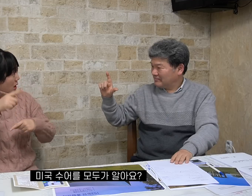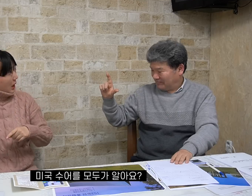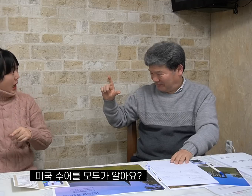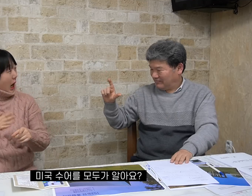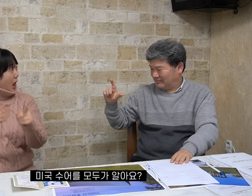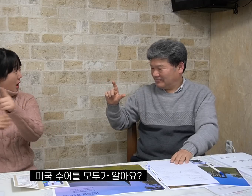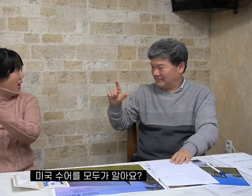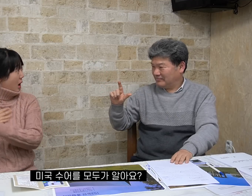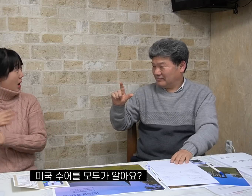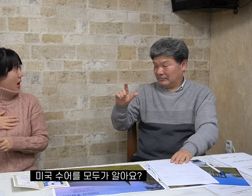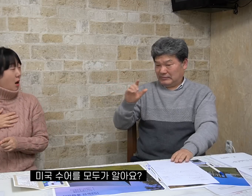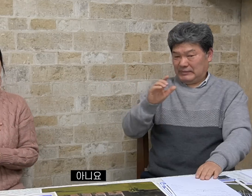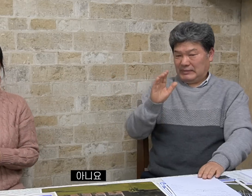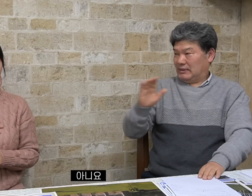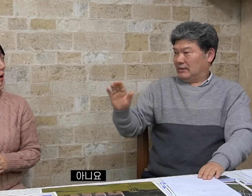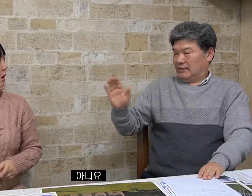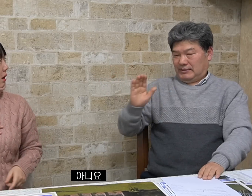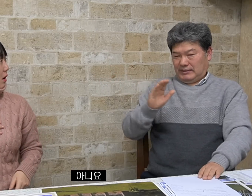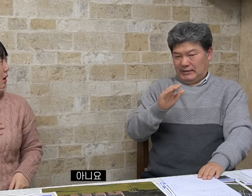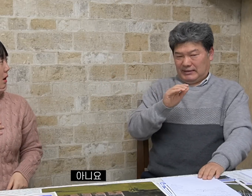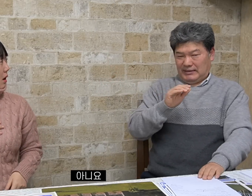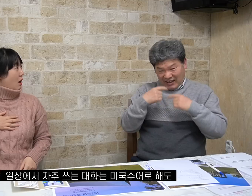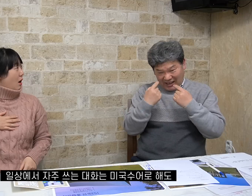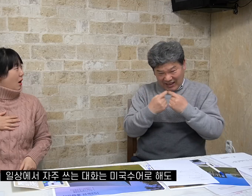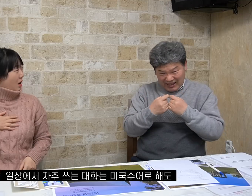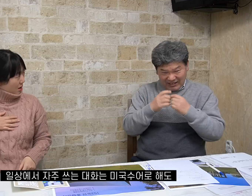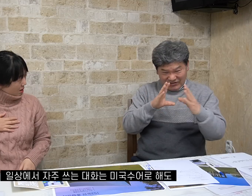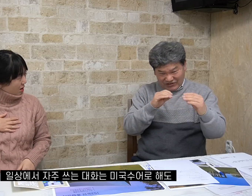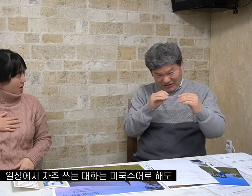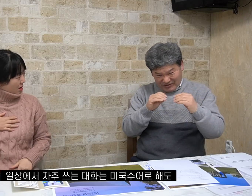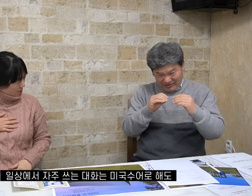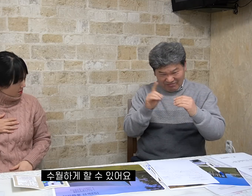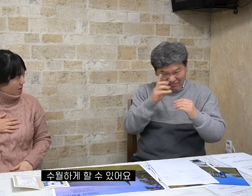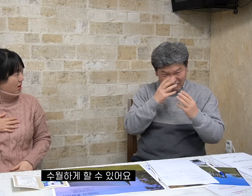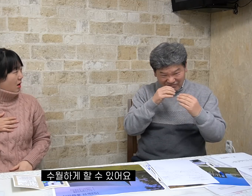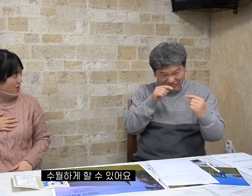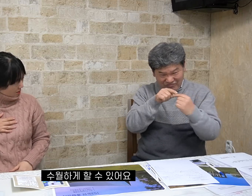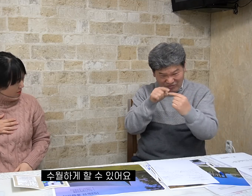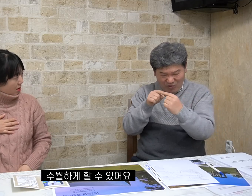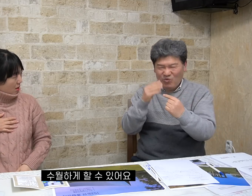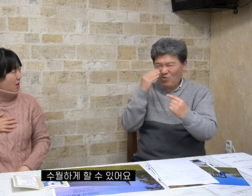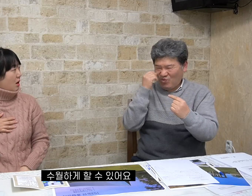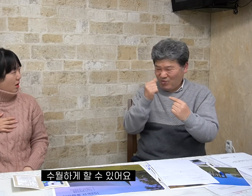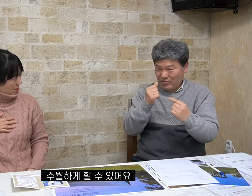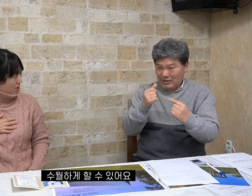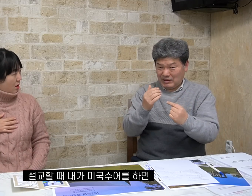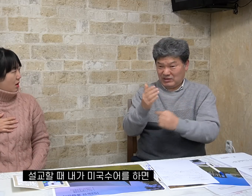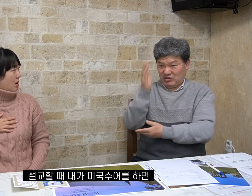Does everyone know American sign language? No. Conversations frequently used in daily life can be easily accomplished even in American Sign Language.